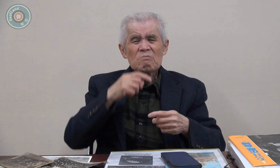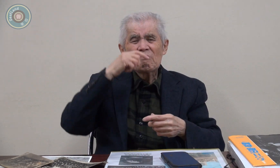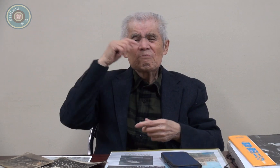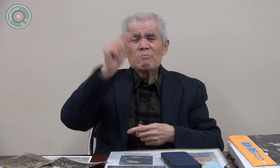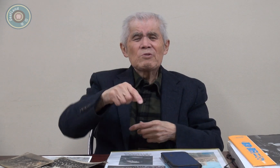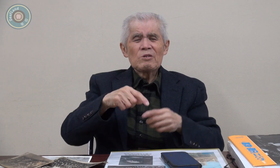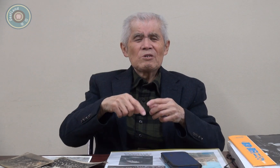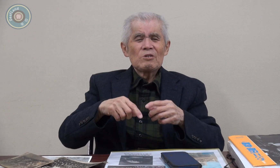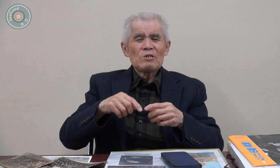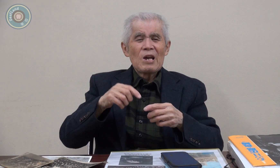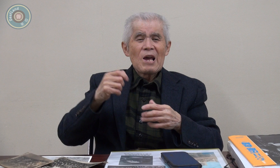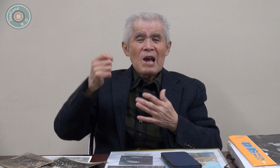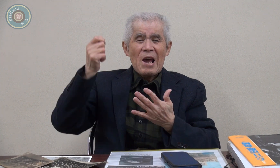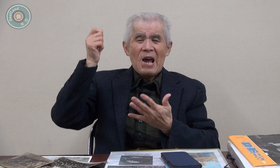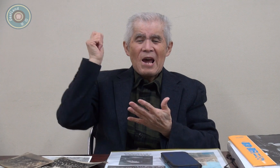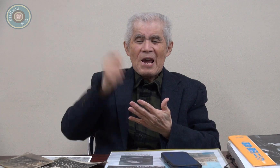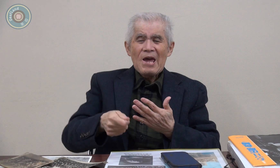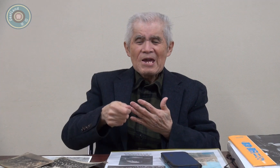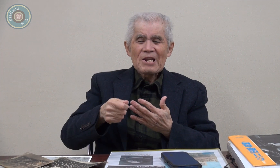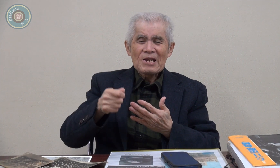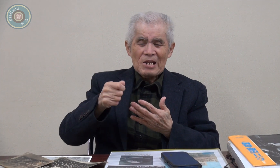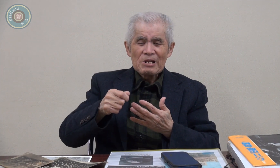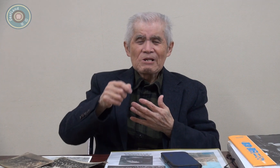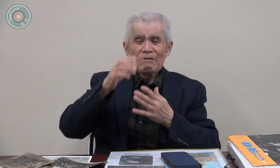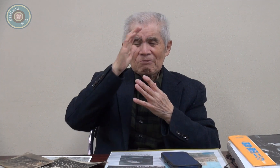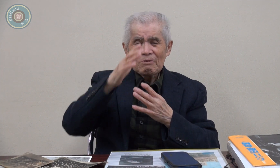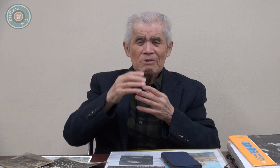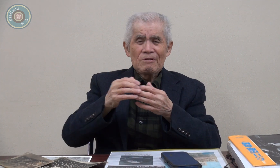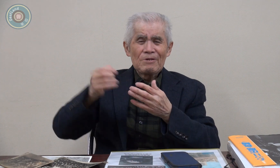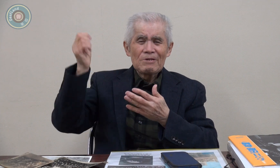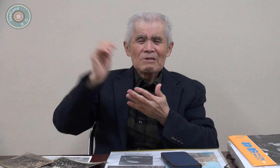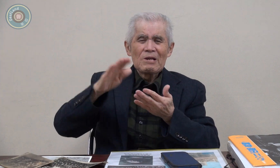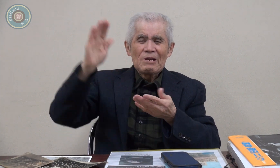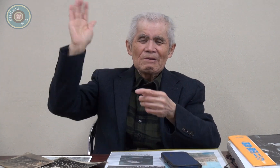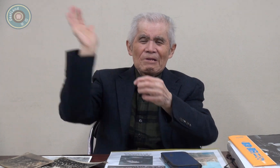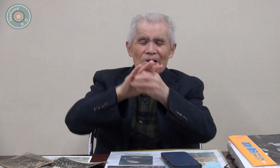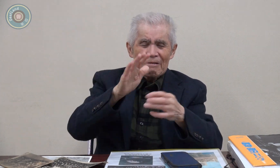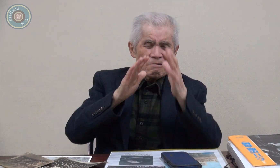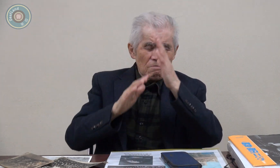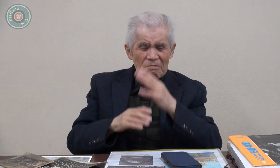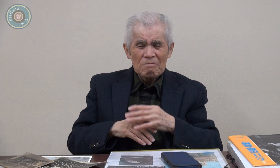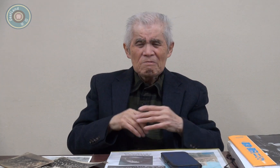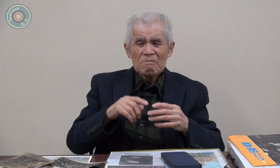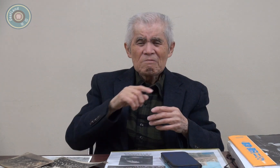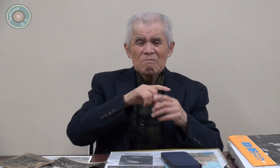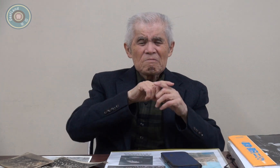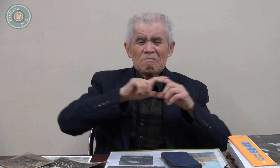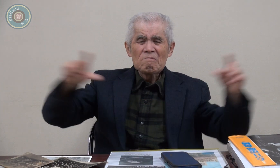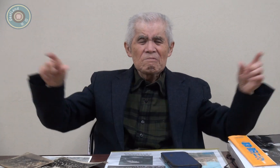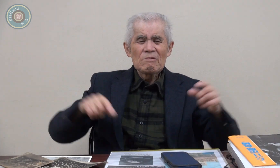The school sent us out to get rid of the flies